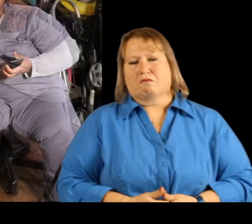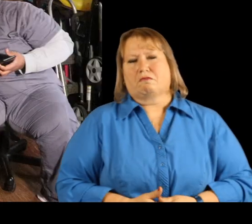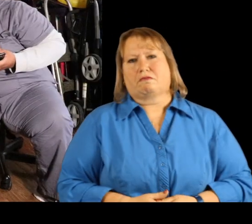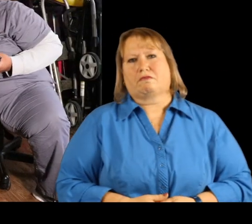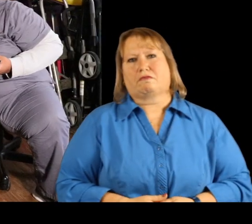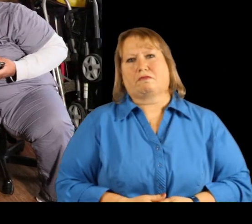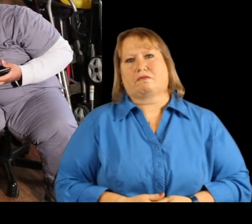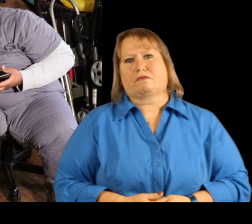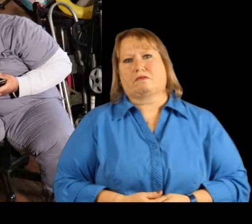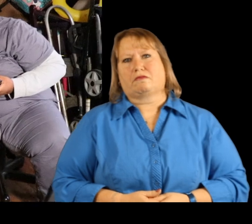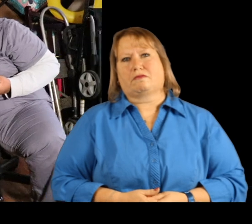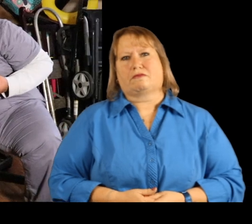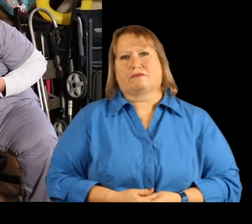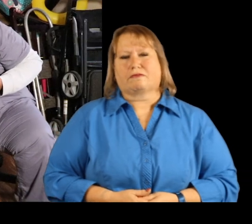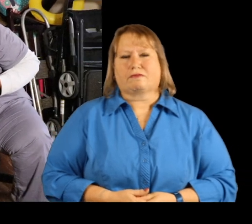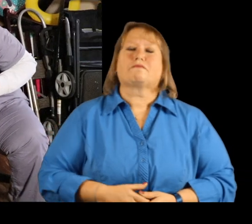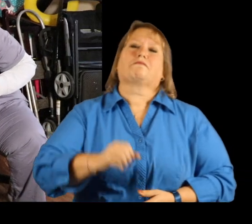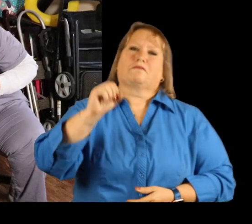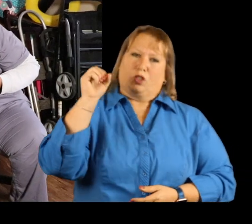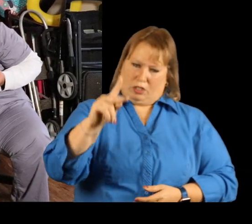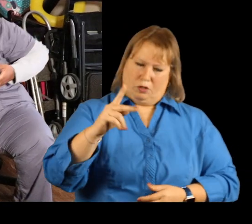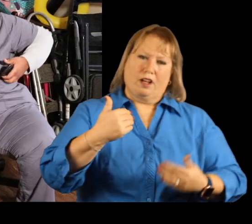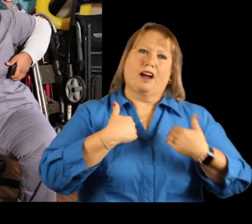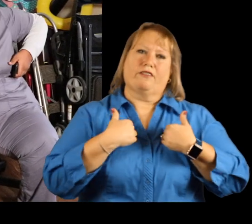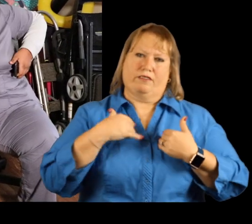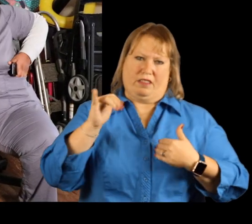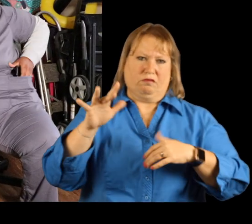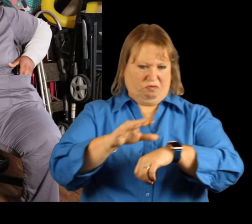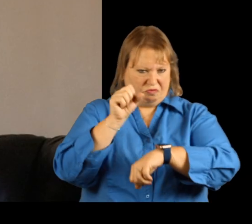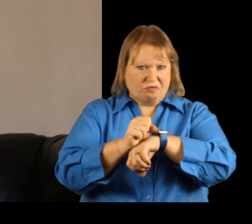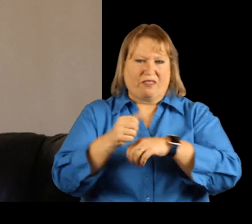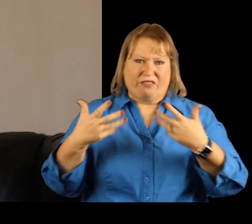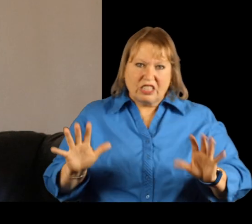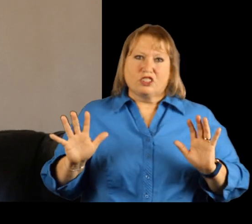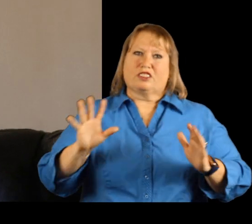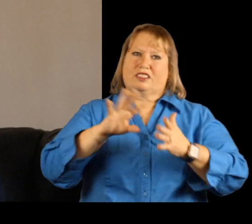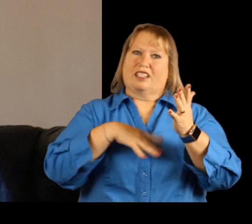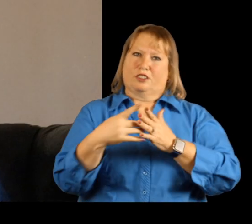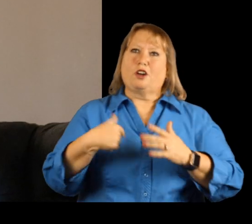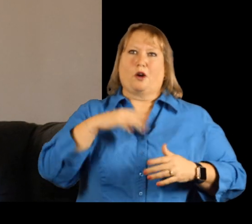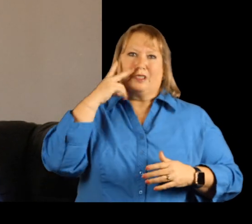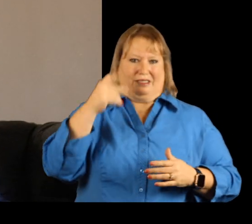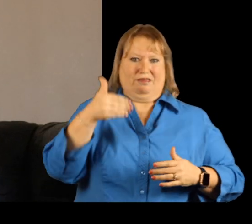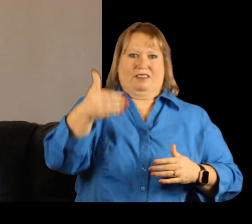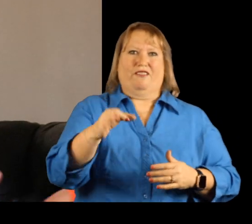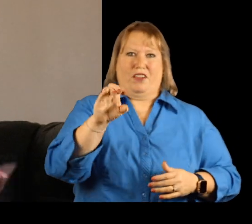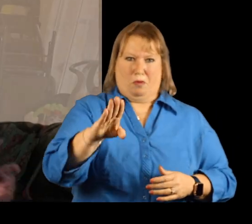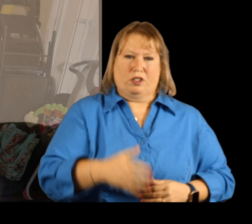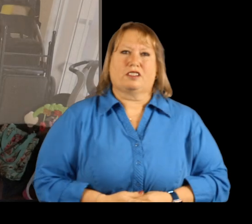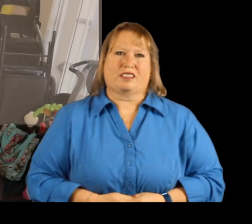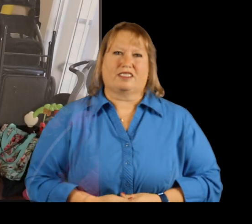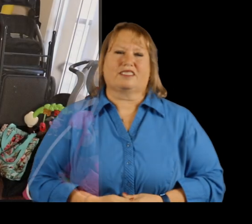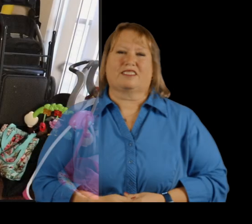Uh oh! I'm sorry. Alright so we got it scheduled. I'll start seeing him in February!